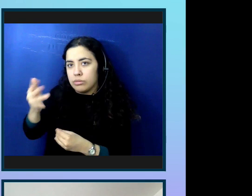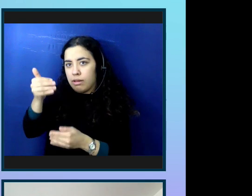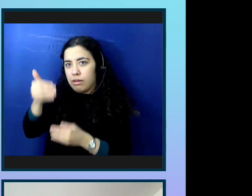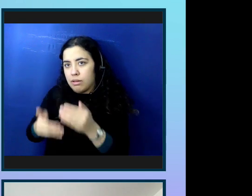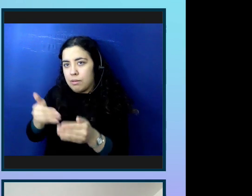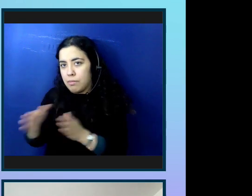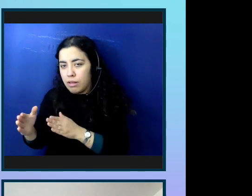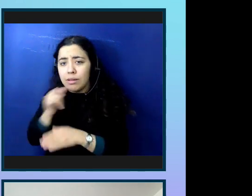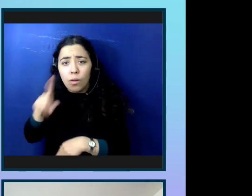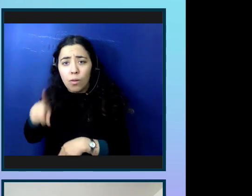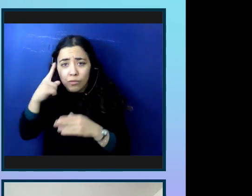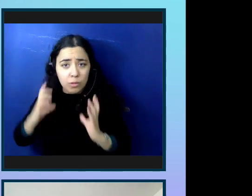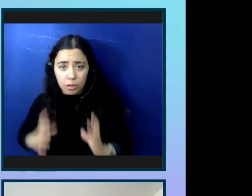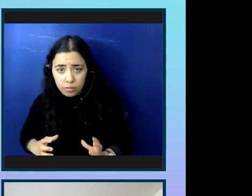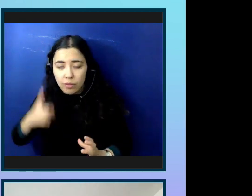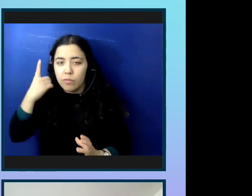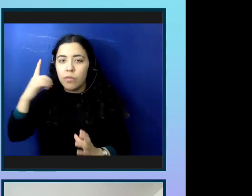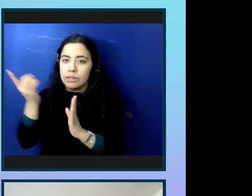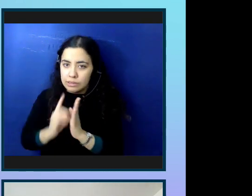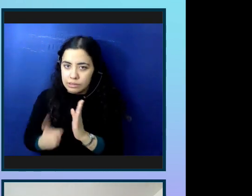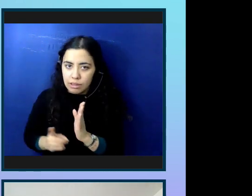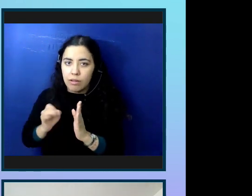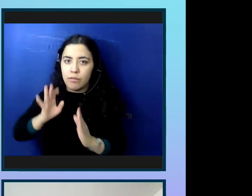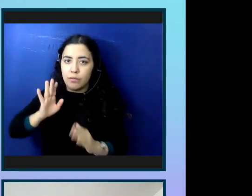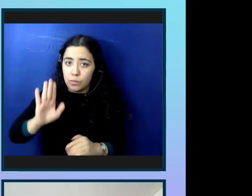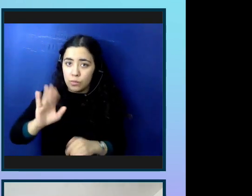it applies like the design of your workspace in general.